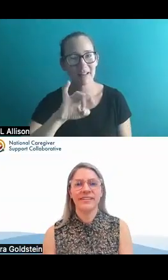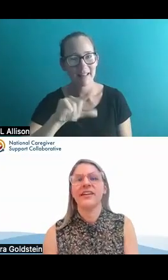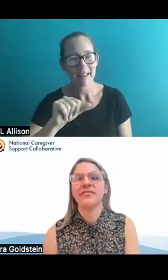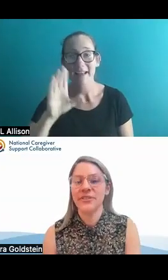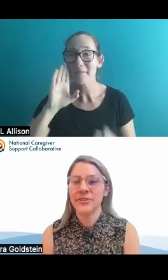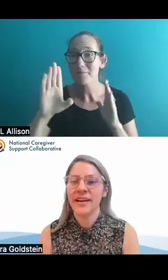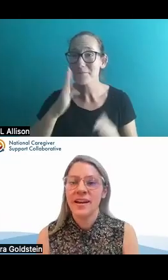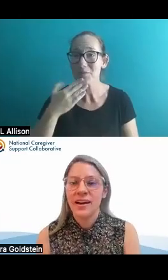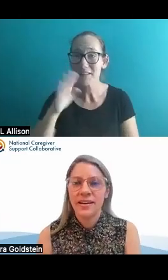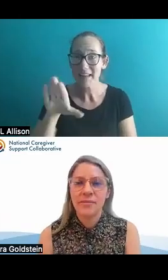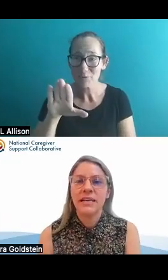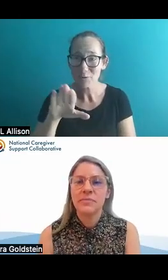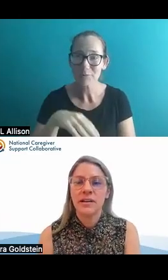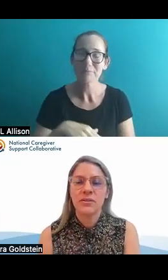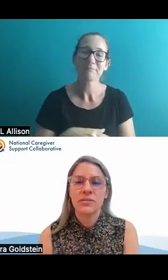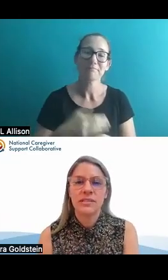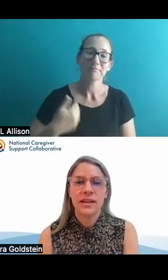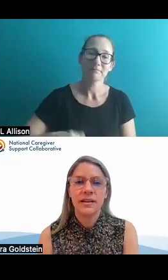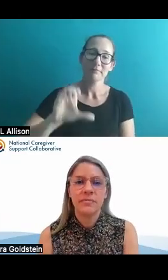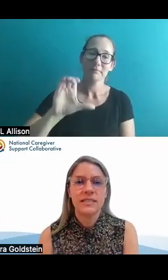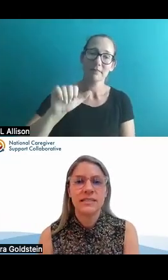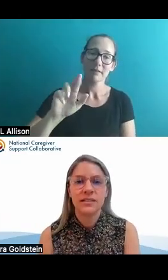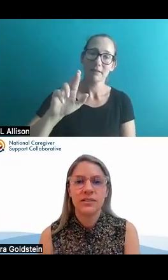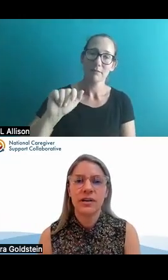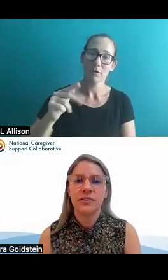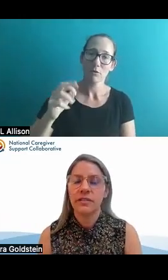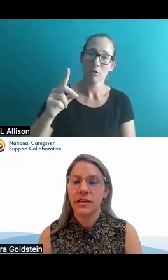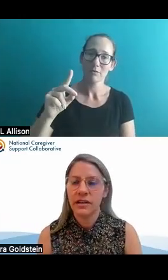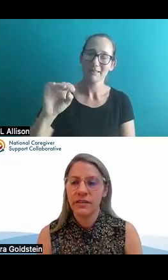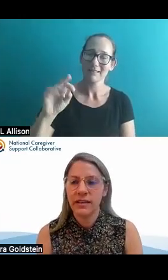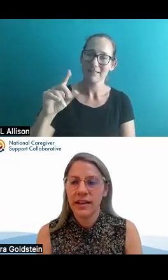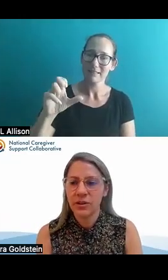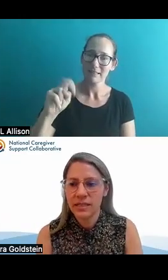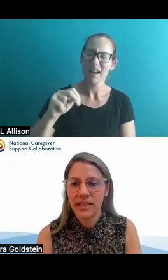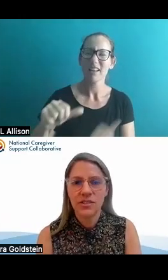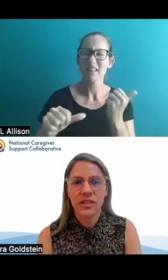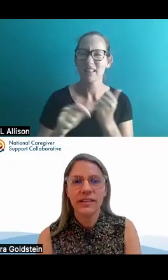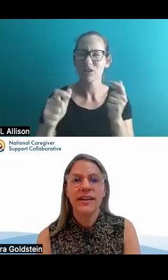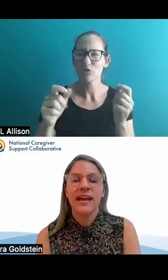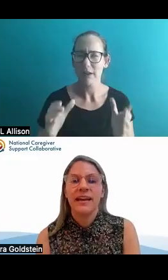good afternoon my name is Cara Goldstein, I am the Assistant Director of Caregiving at USAging.